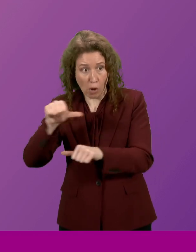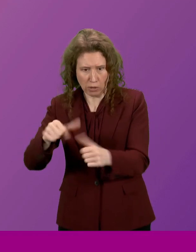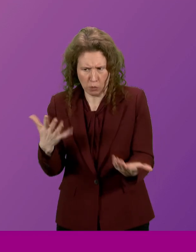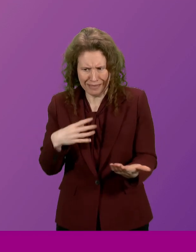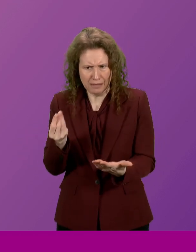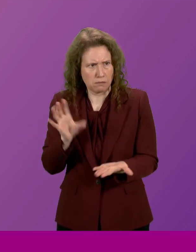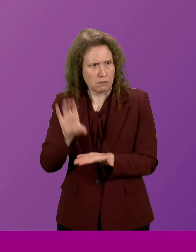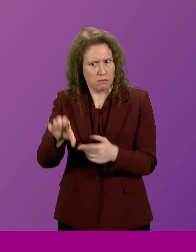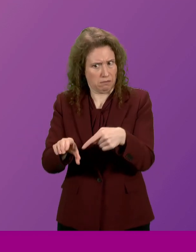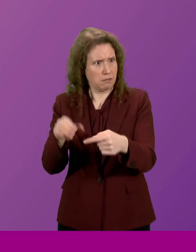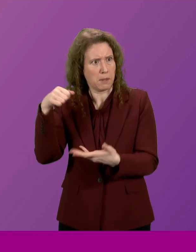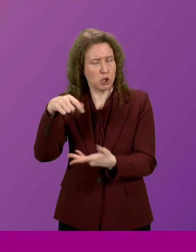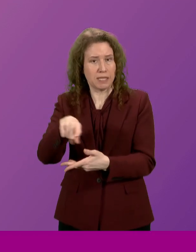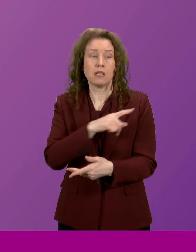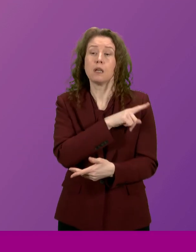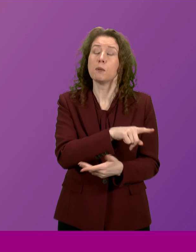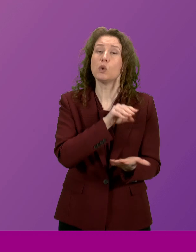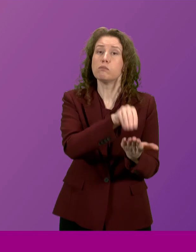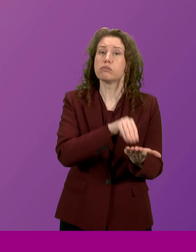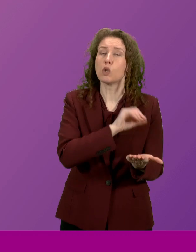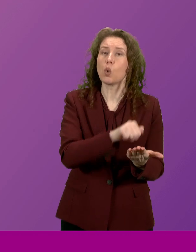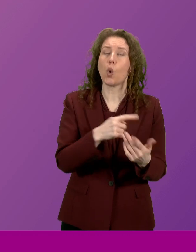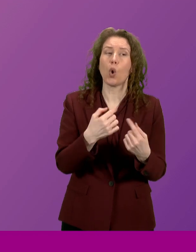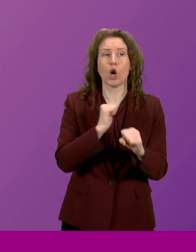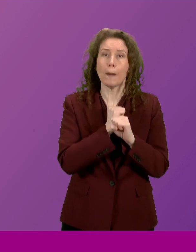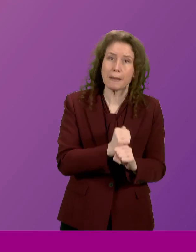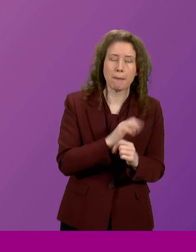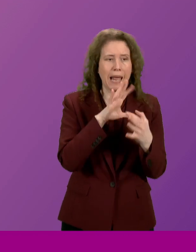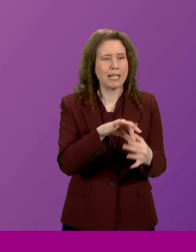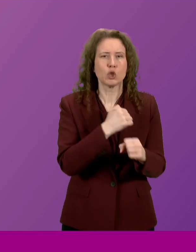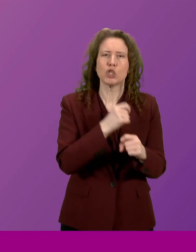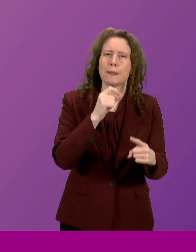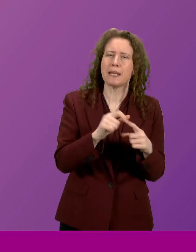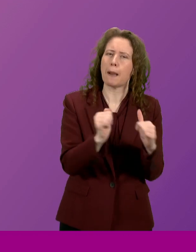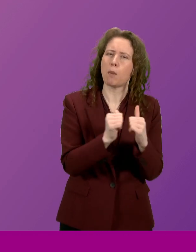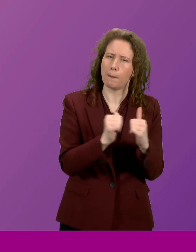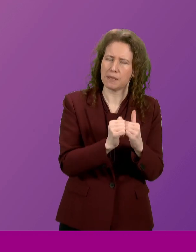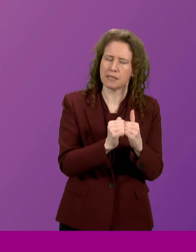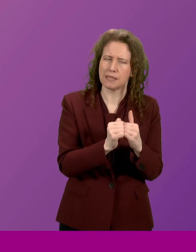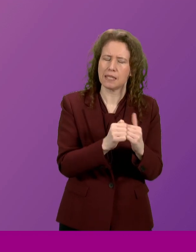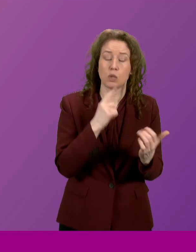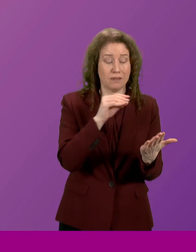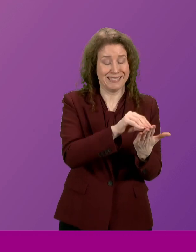Mr Sarwar set out his commitment on GP appointments. He set out his plans and